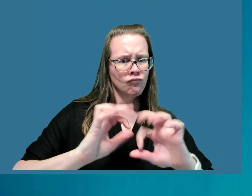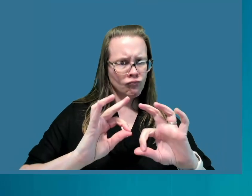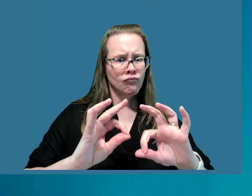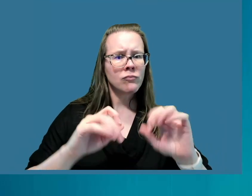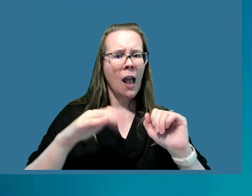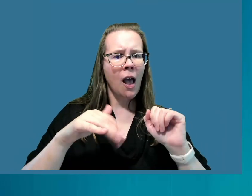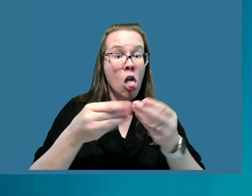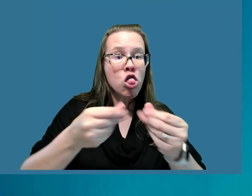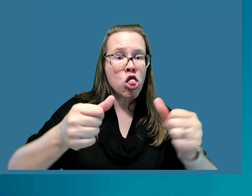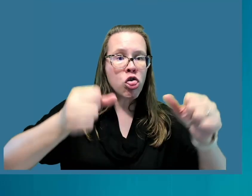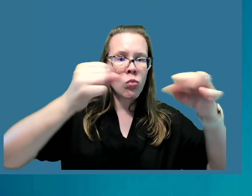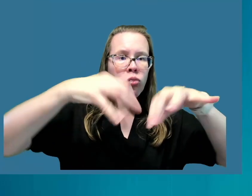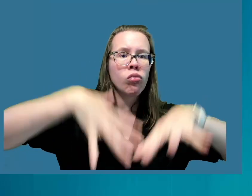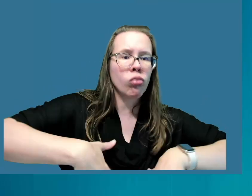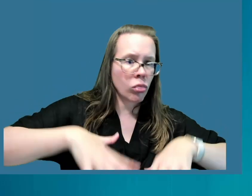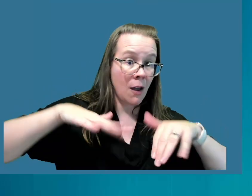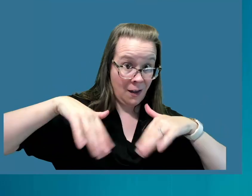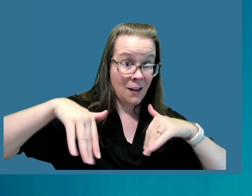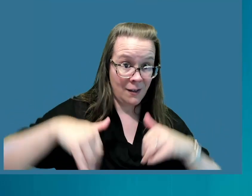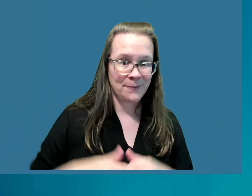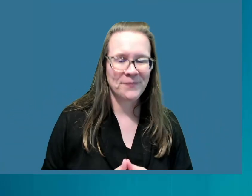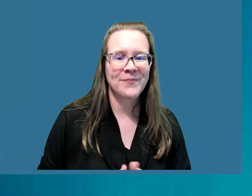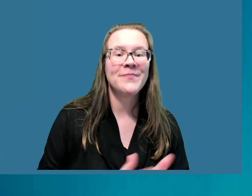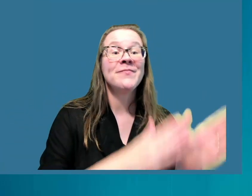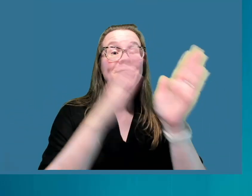the butter thing. But I use that picture because she's holding it sideways, and,